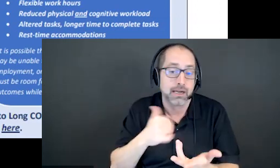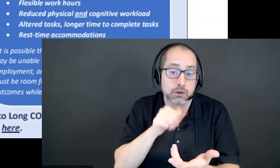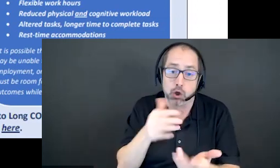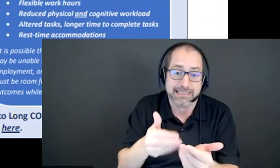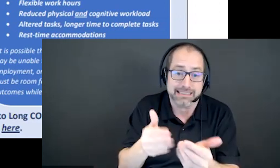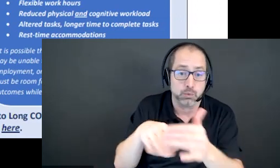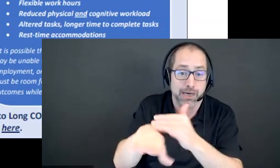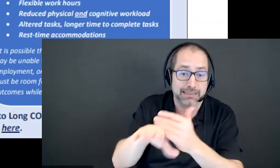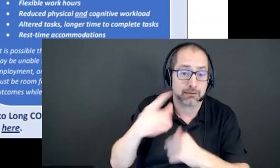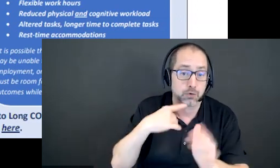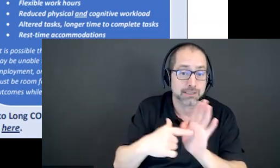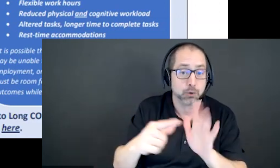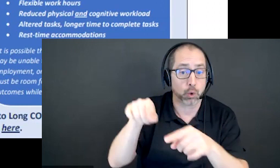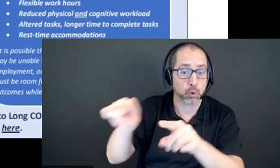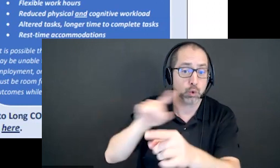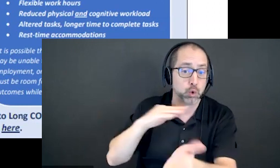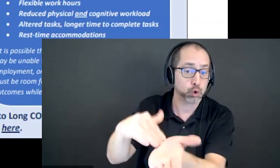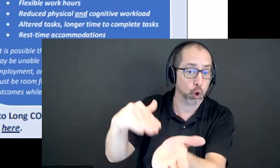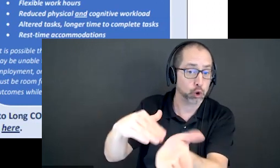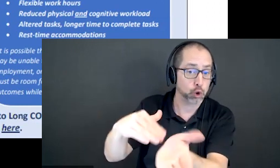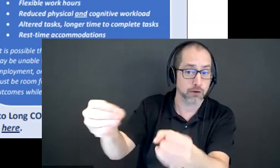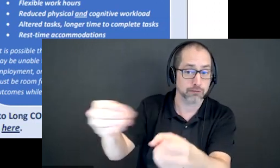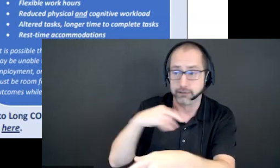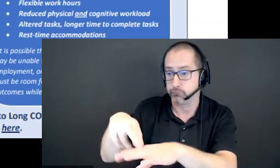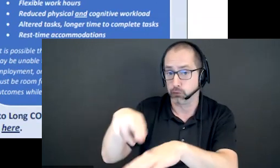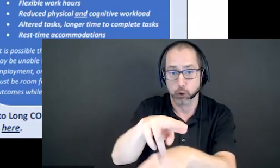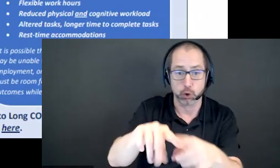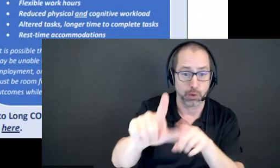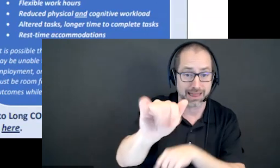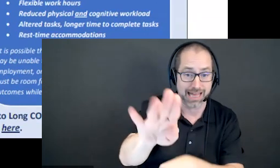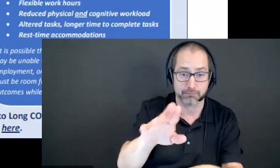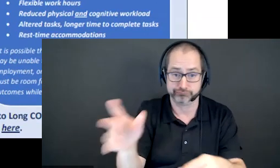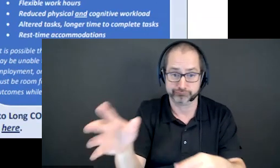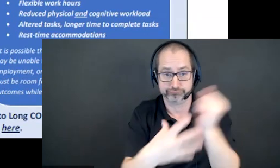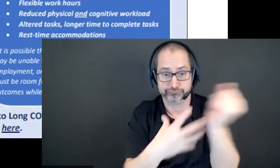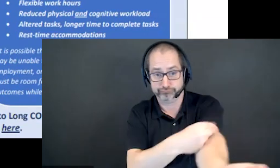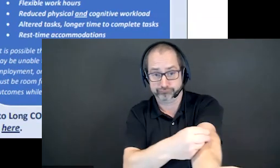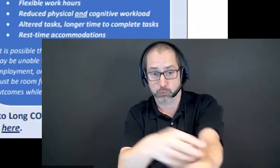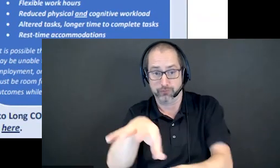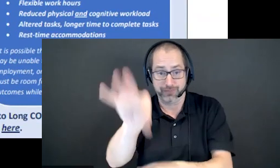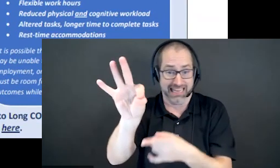general practitioner's office and get referred to a lab. So highlighting some of the symptoms